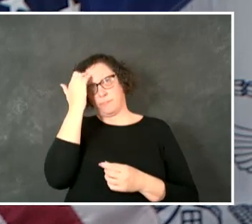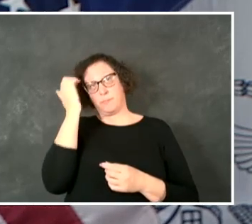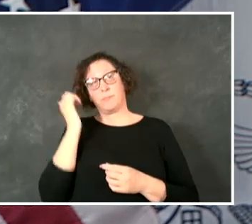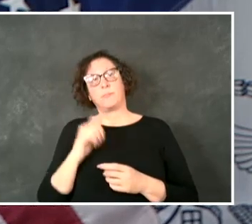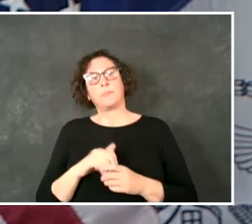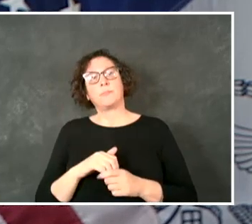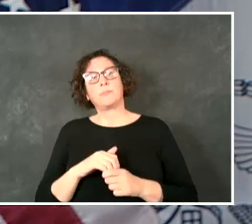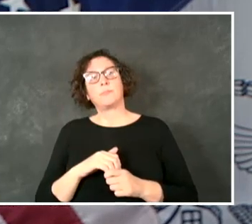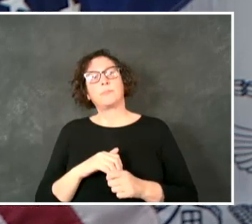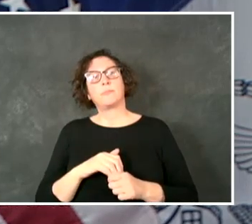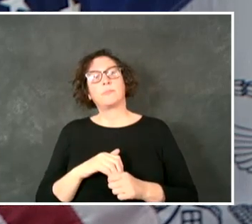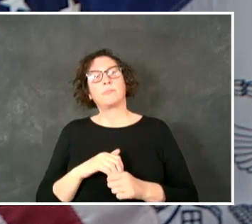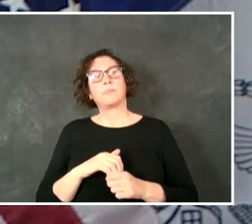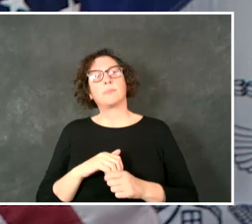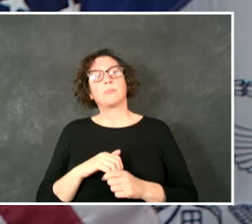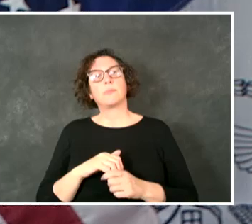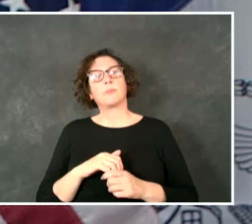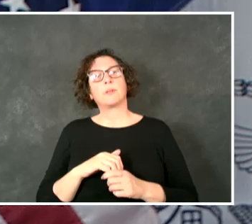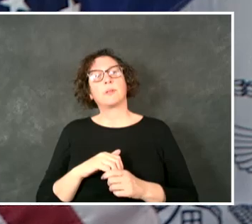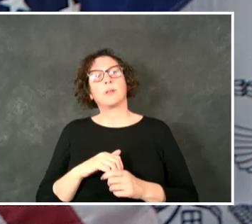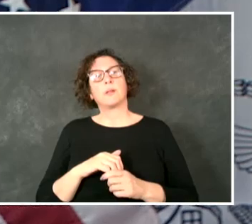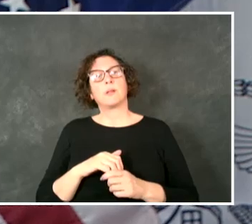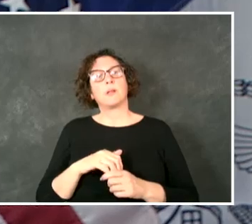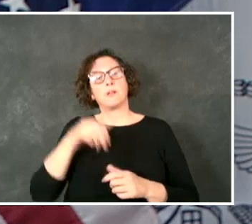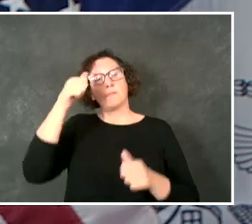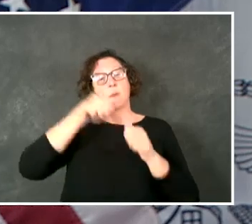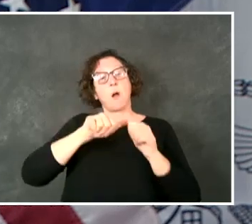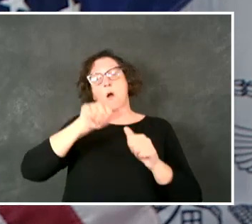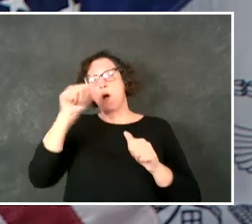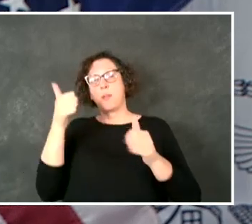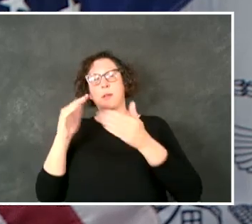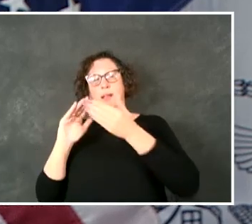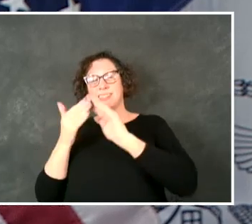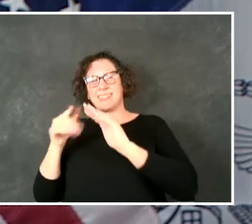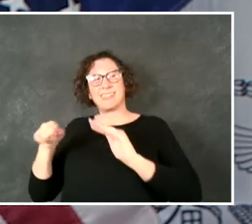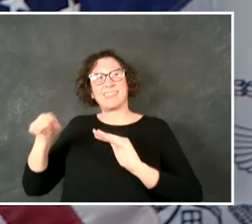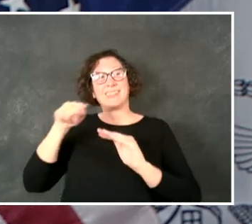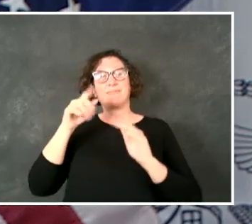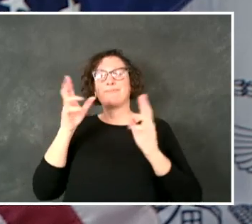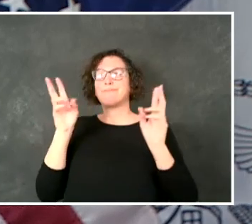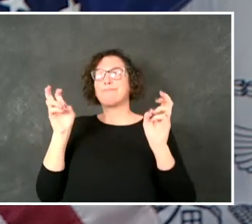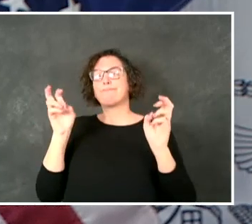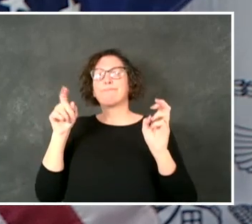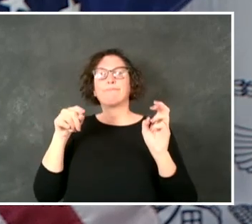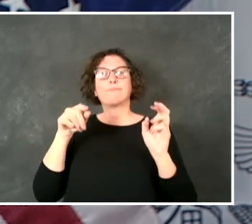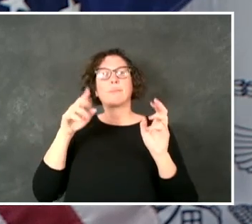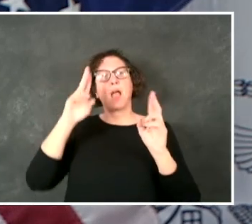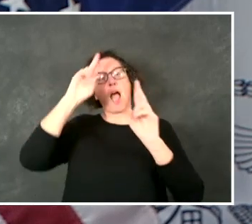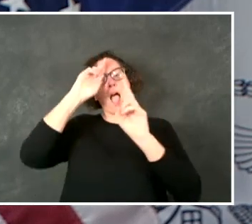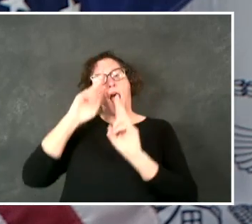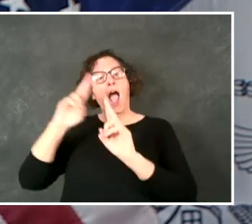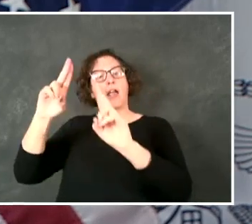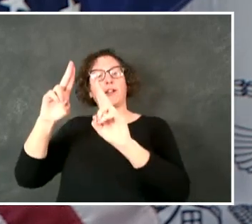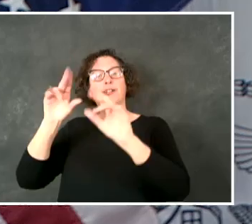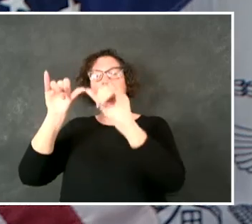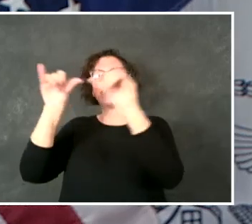FROM THE OAKLAND MODEL WHICH WAS A MORE HONOR SYSTEM KIND OF MODEL. WE WANT SOMETHING